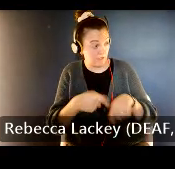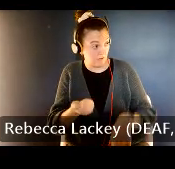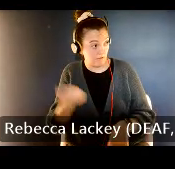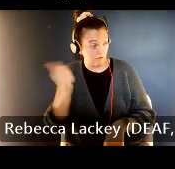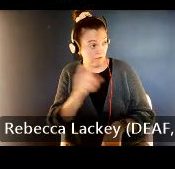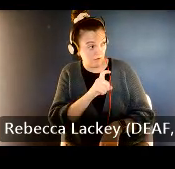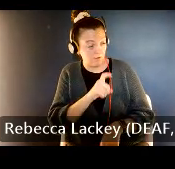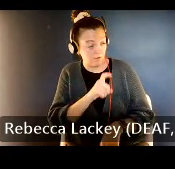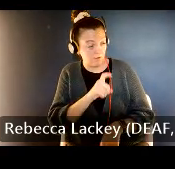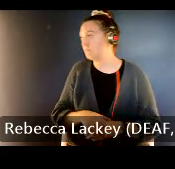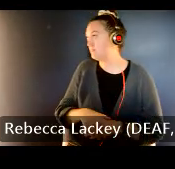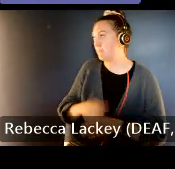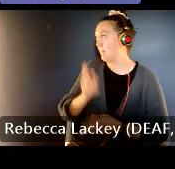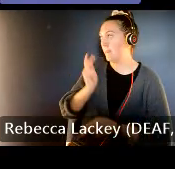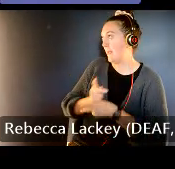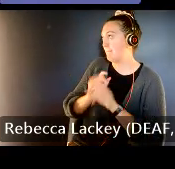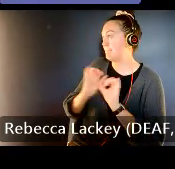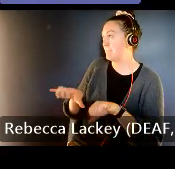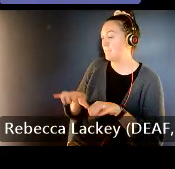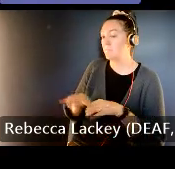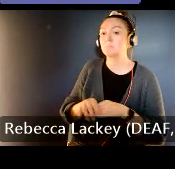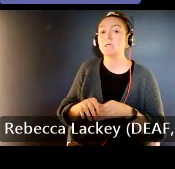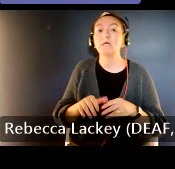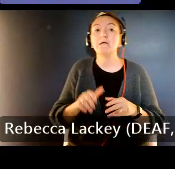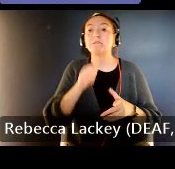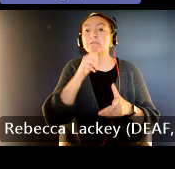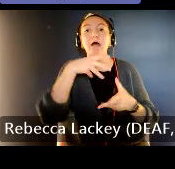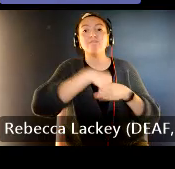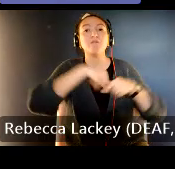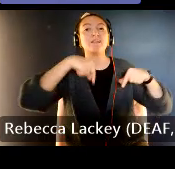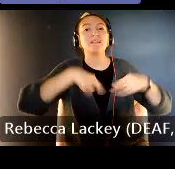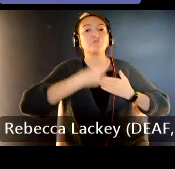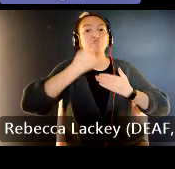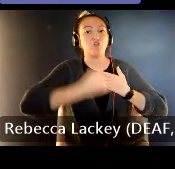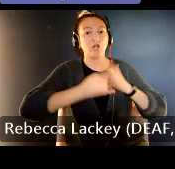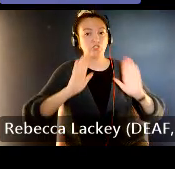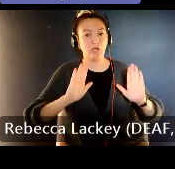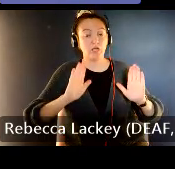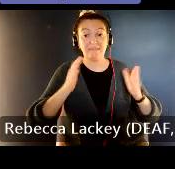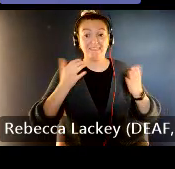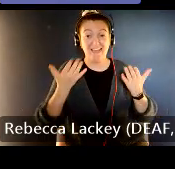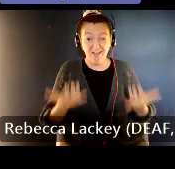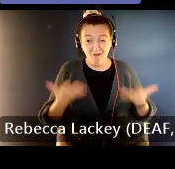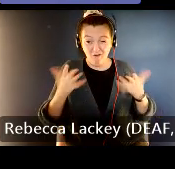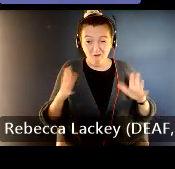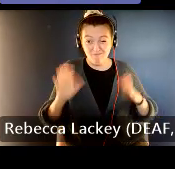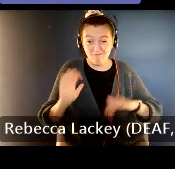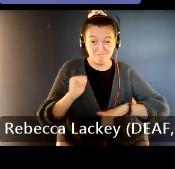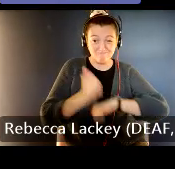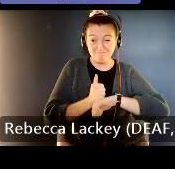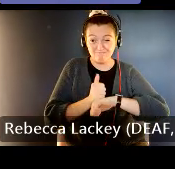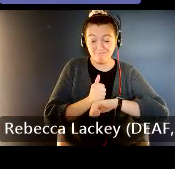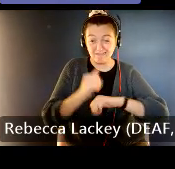No, we're not, not, not as part of this project. Any existing stop sign is backed by a county,